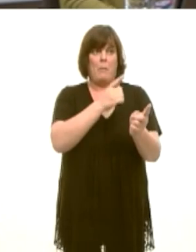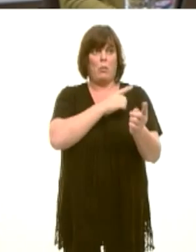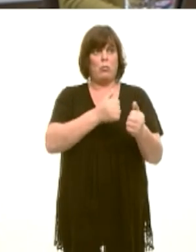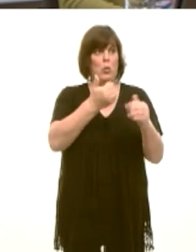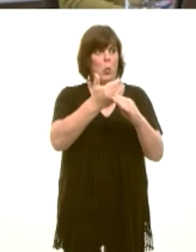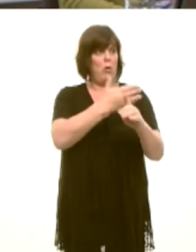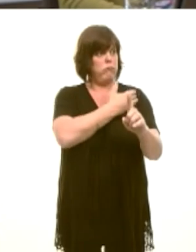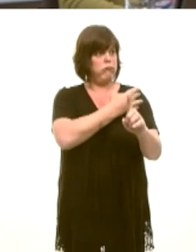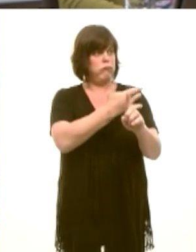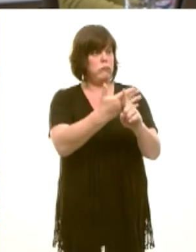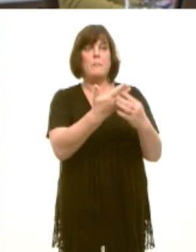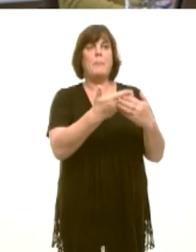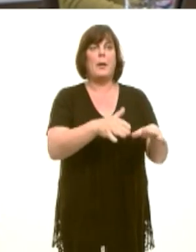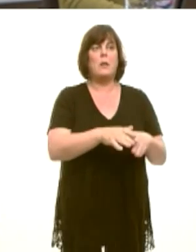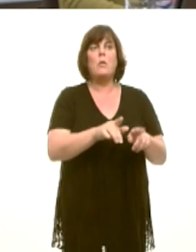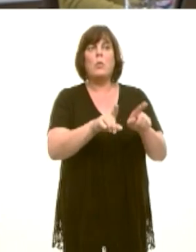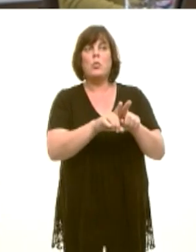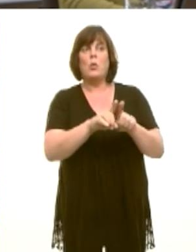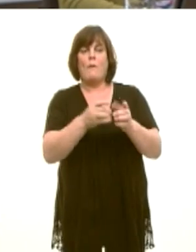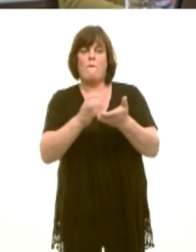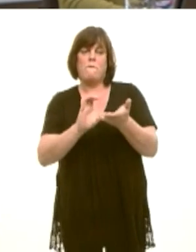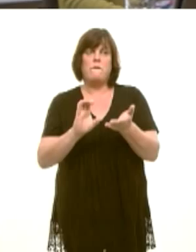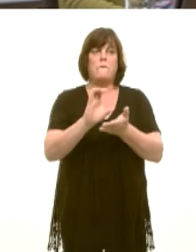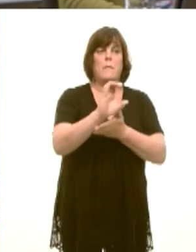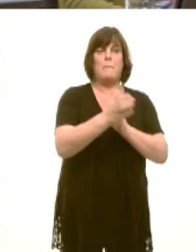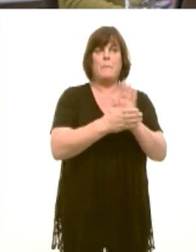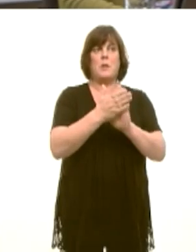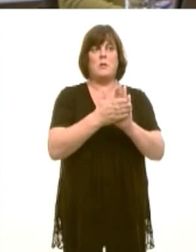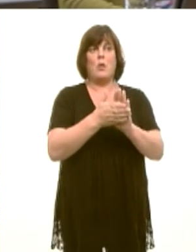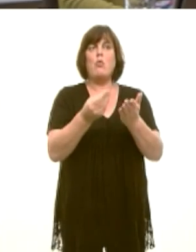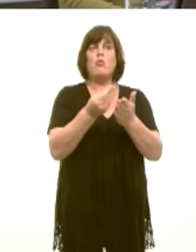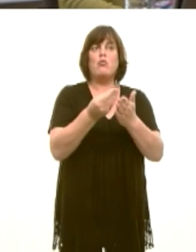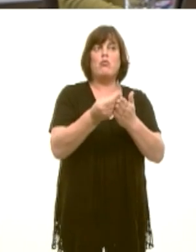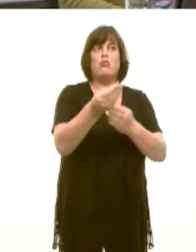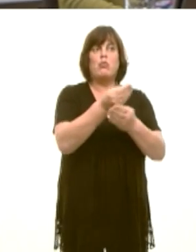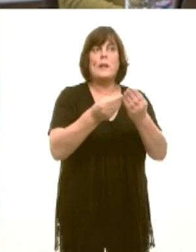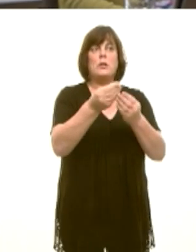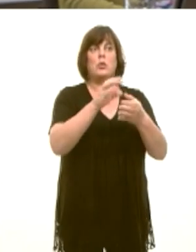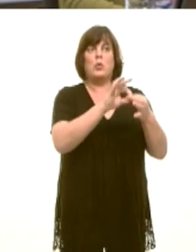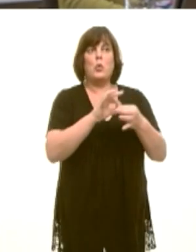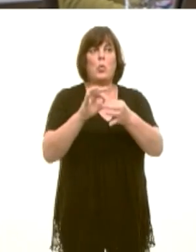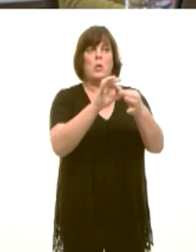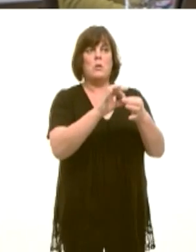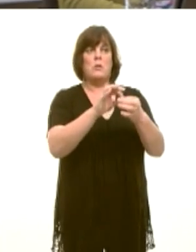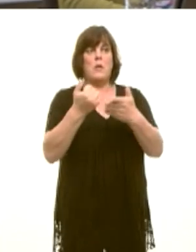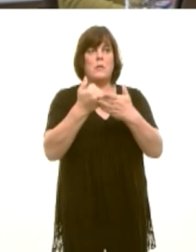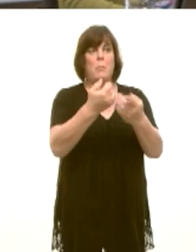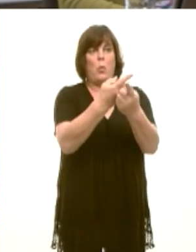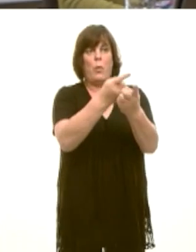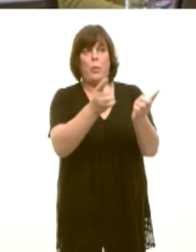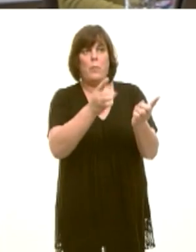it ensures that credit unions are able to support those people who canít access funds